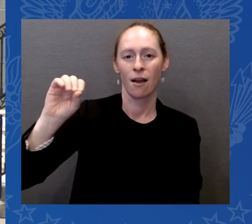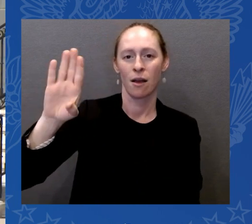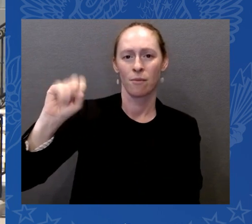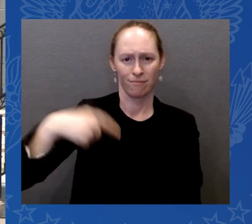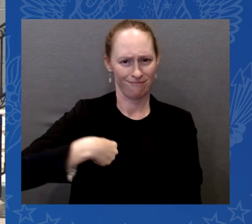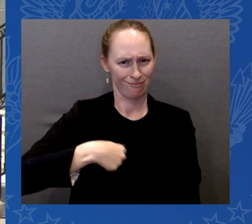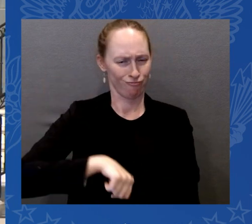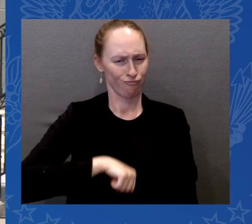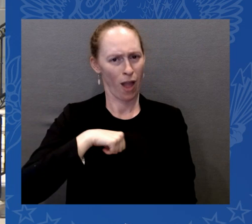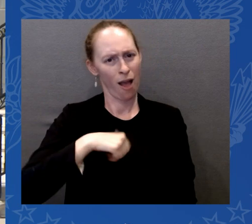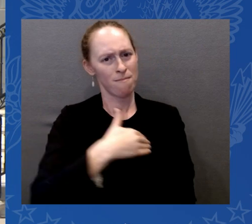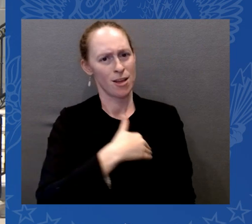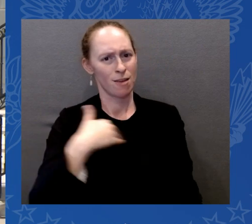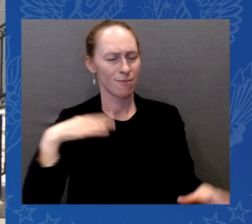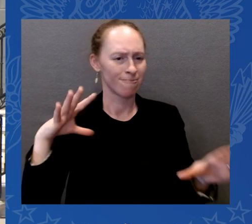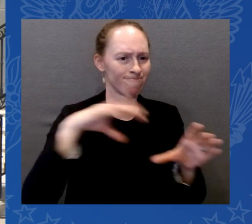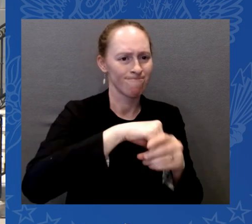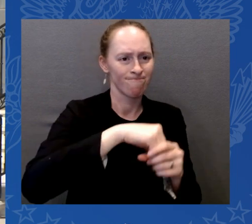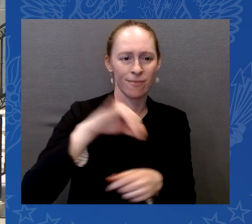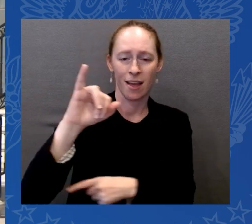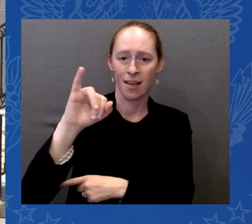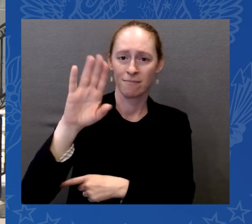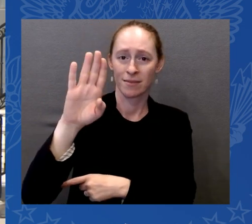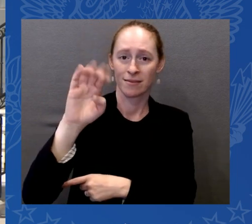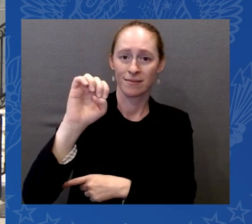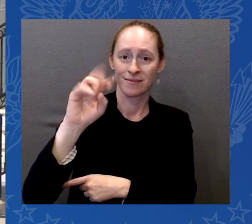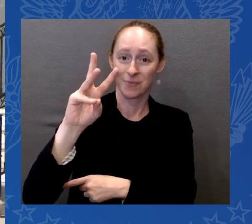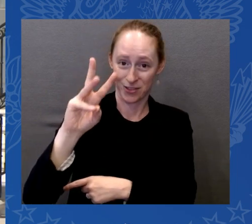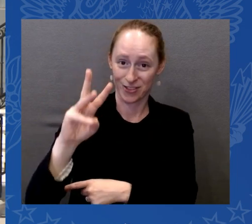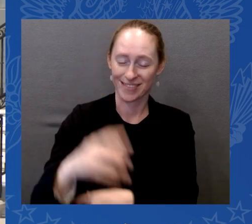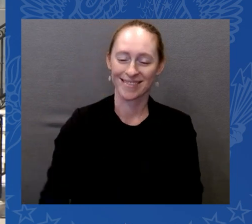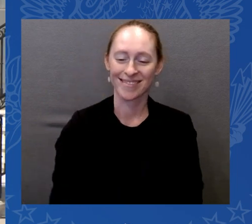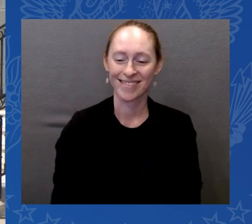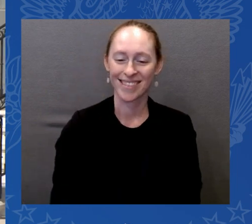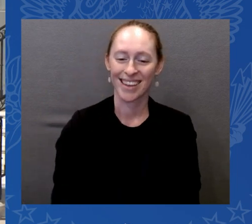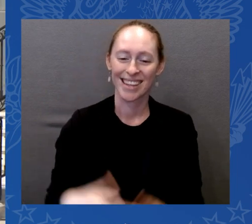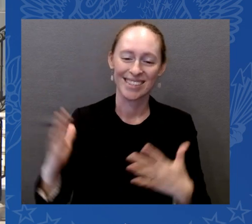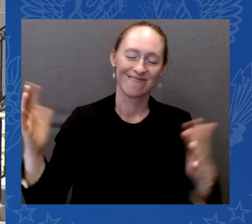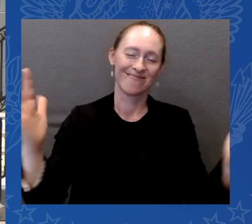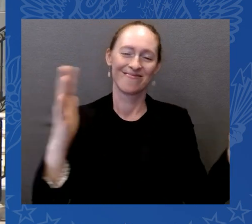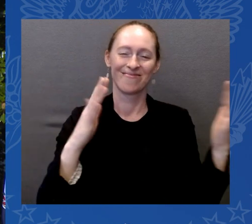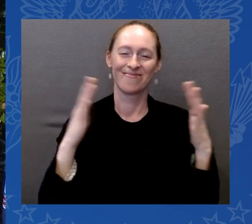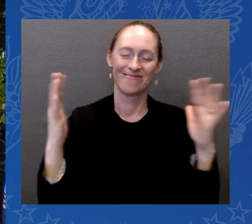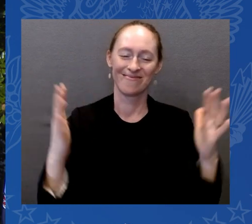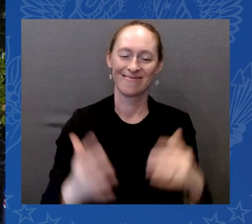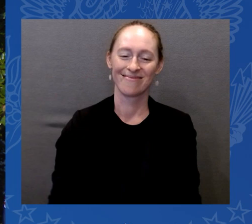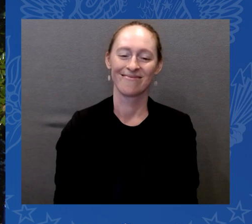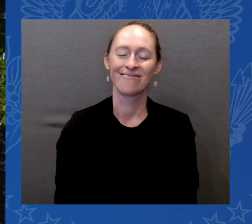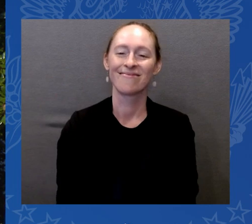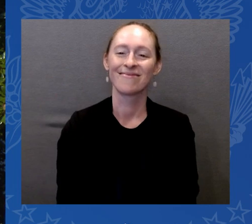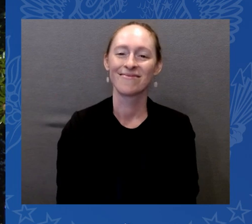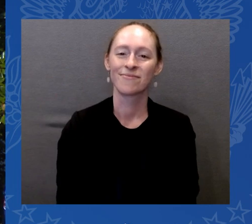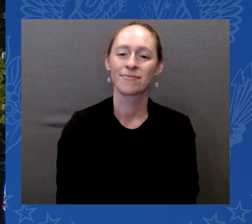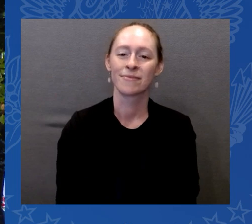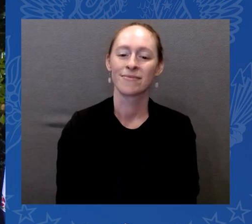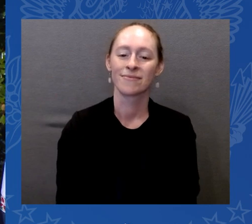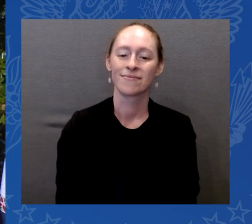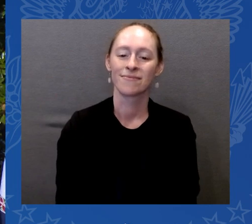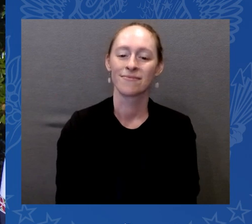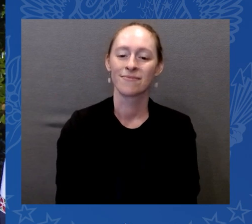My home? Yes. I love you, too.